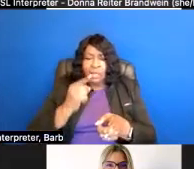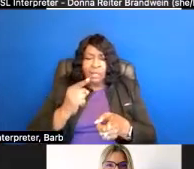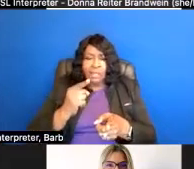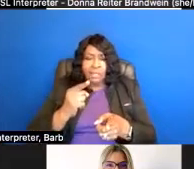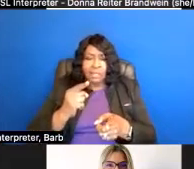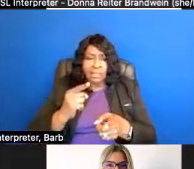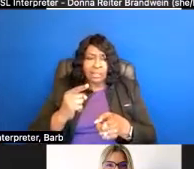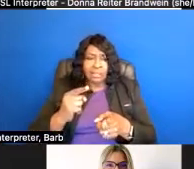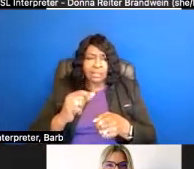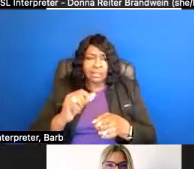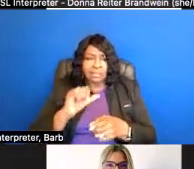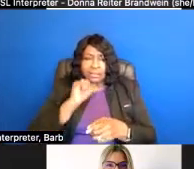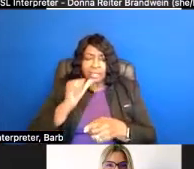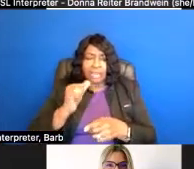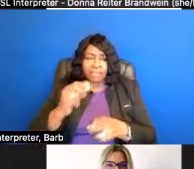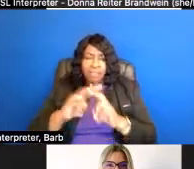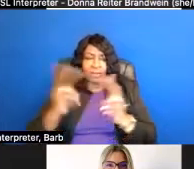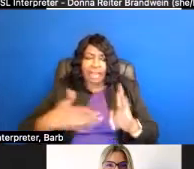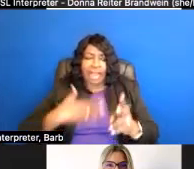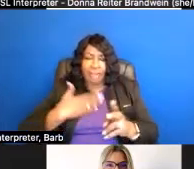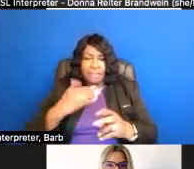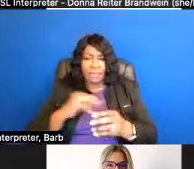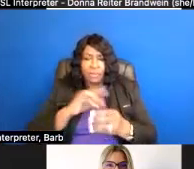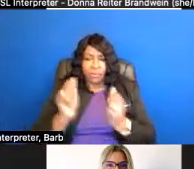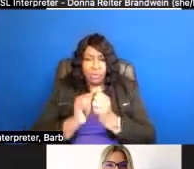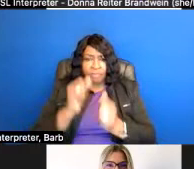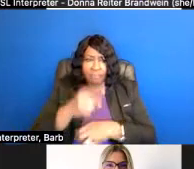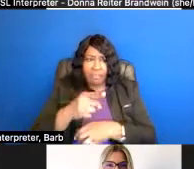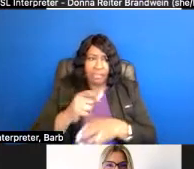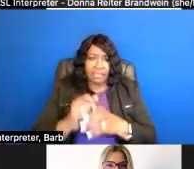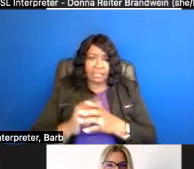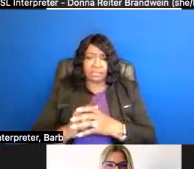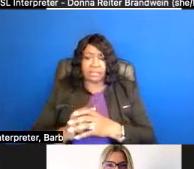So if there are any grad students on the Zoom space